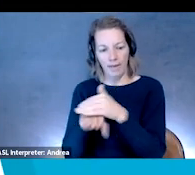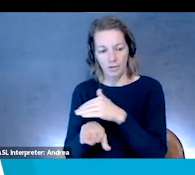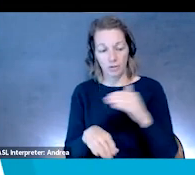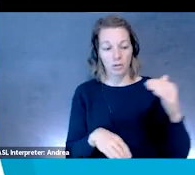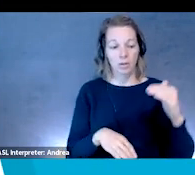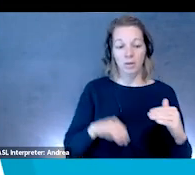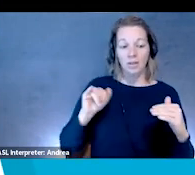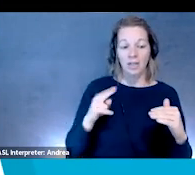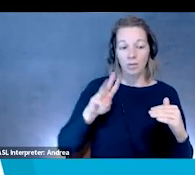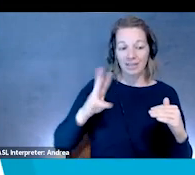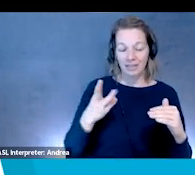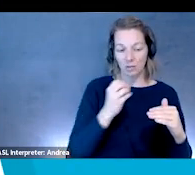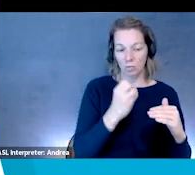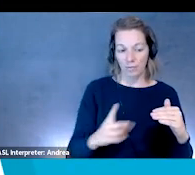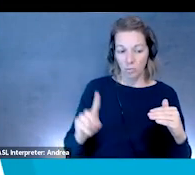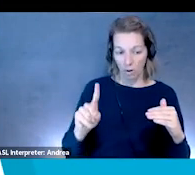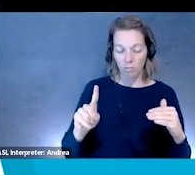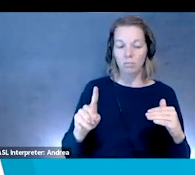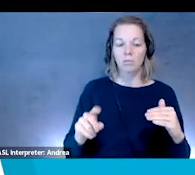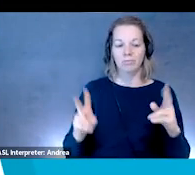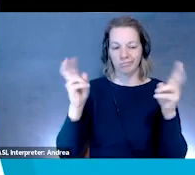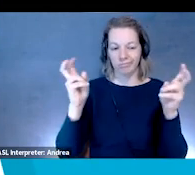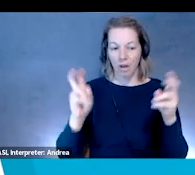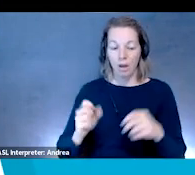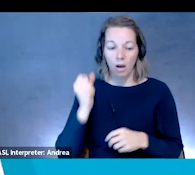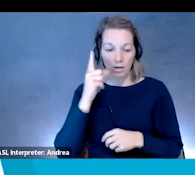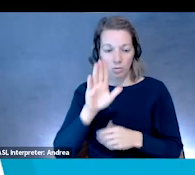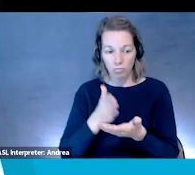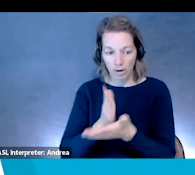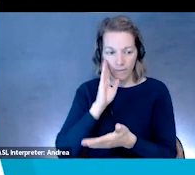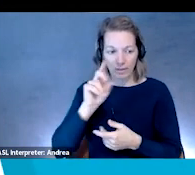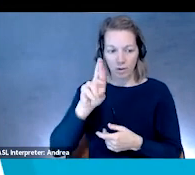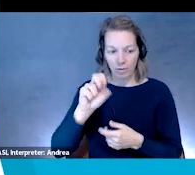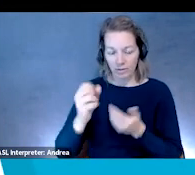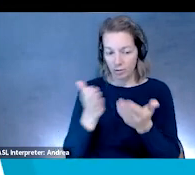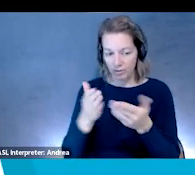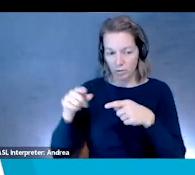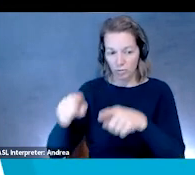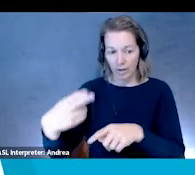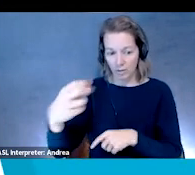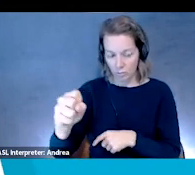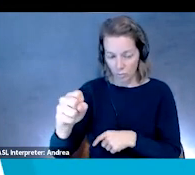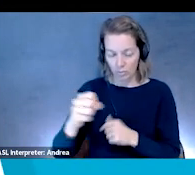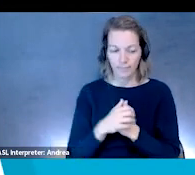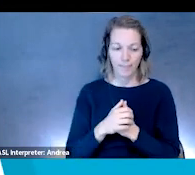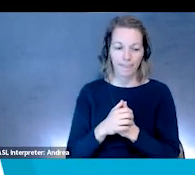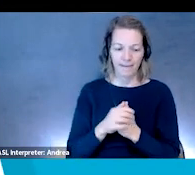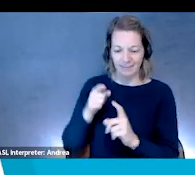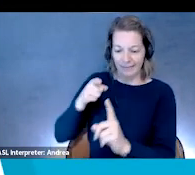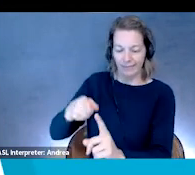2, 12-1. AND REASONABLE ACCOMMODATIONS AND DOING YOUR